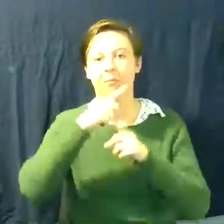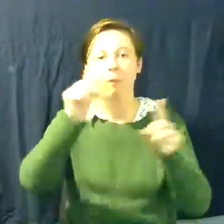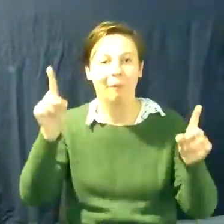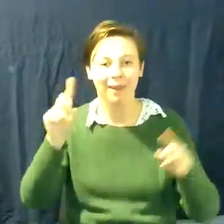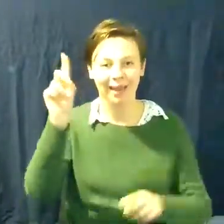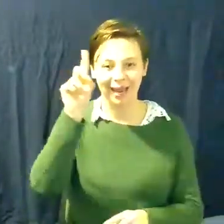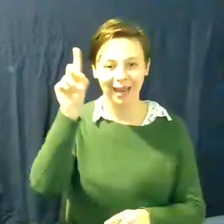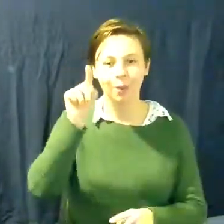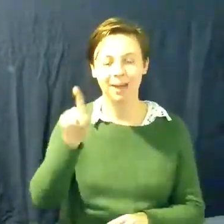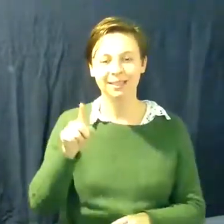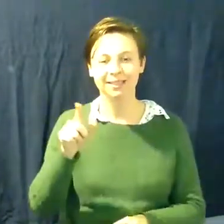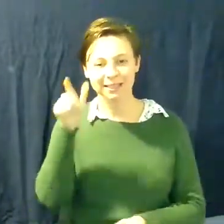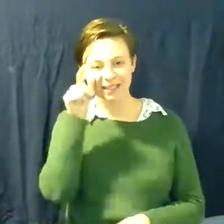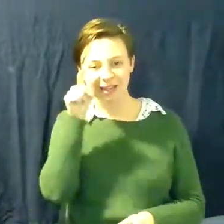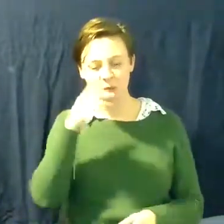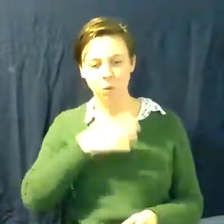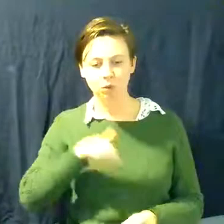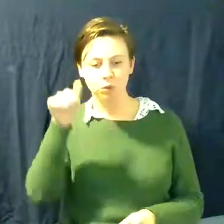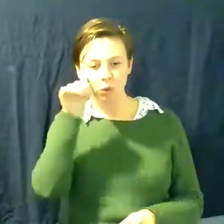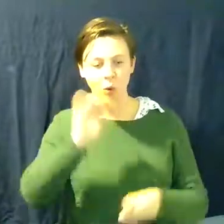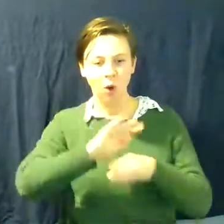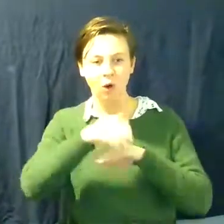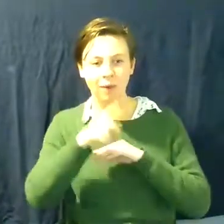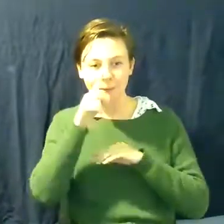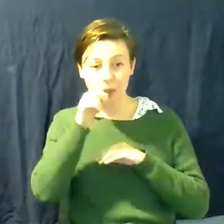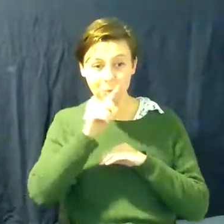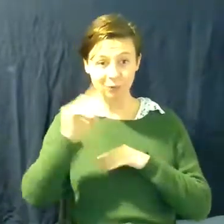David just asked, and you might not